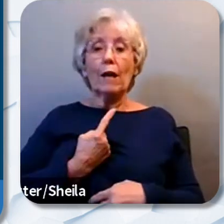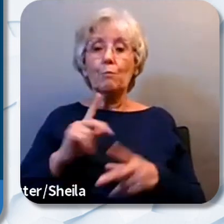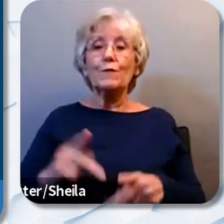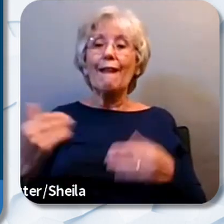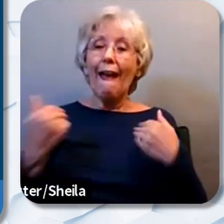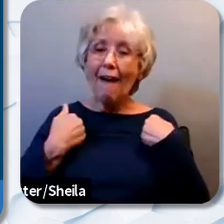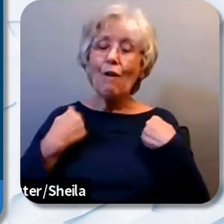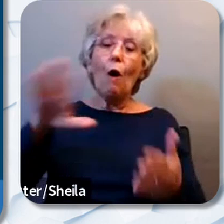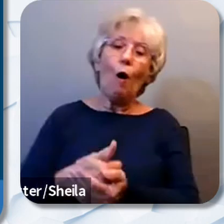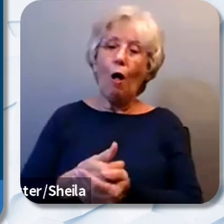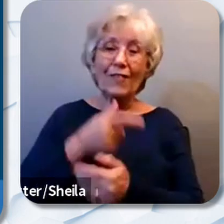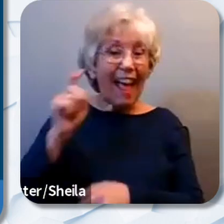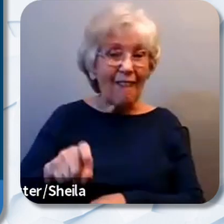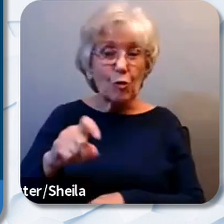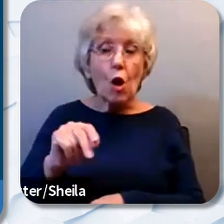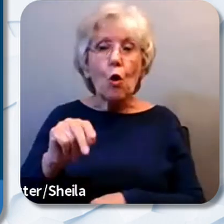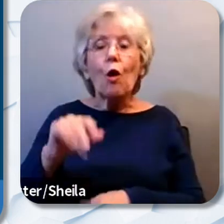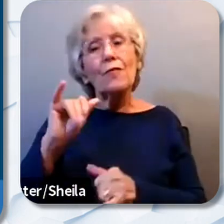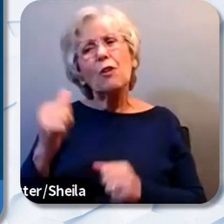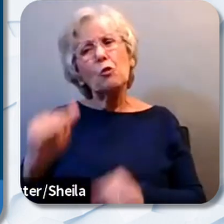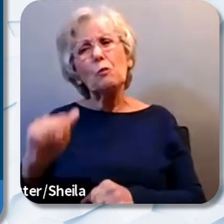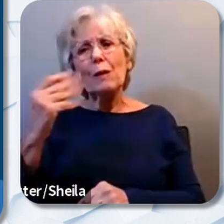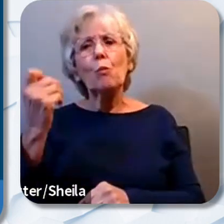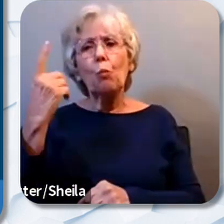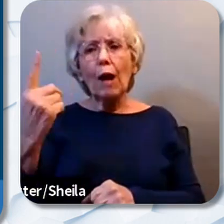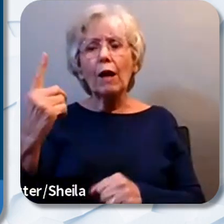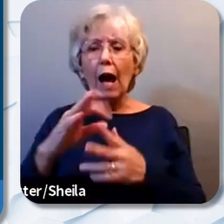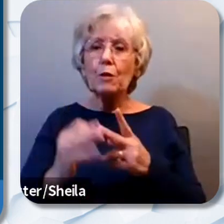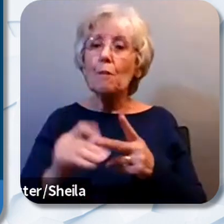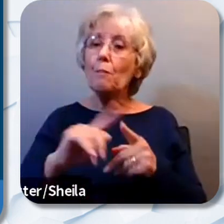That is that could be one of the options, but this could possibly be another option, because